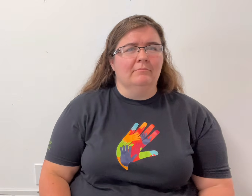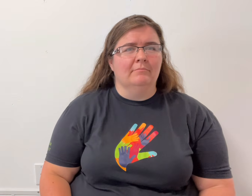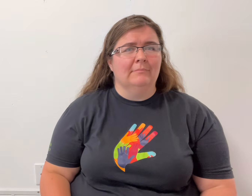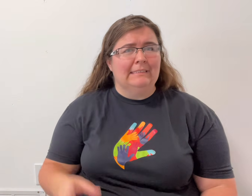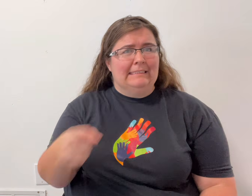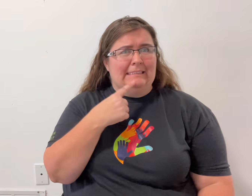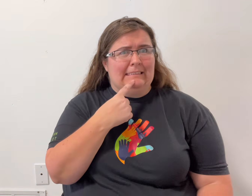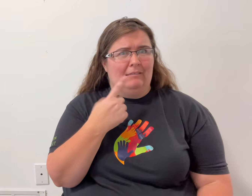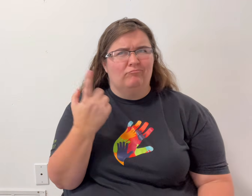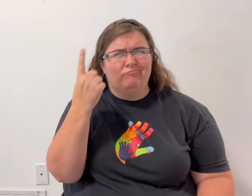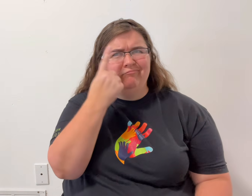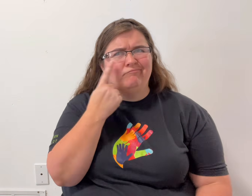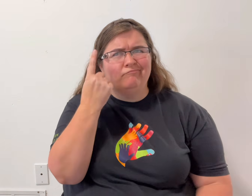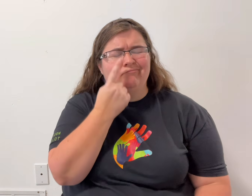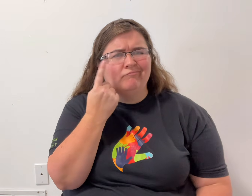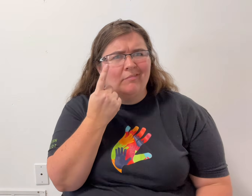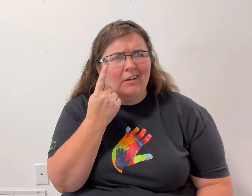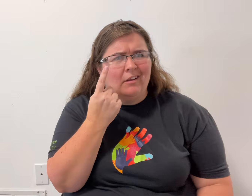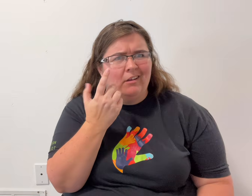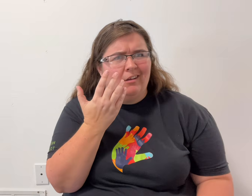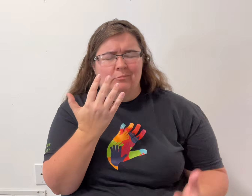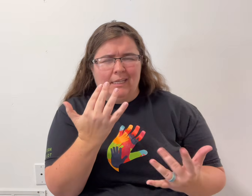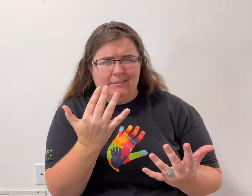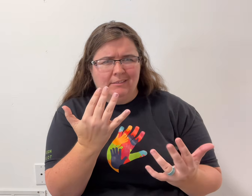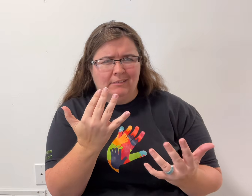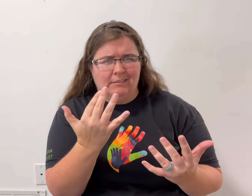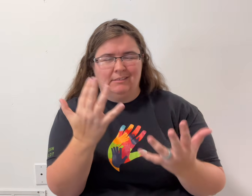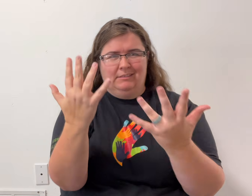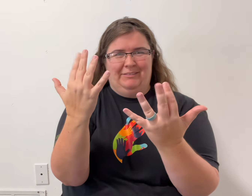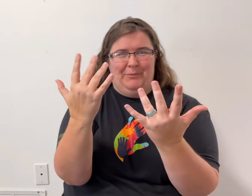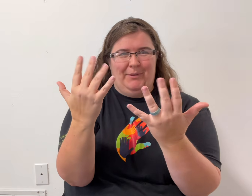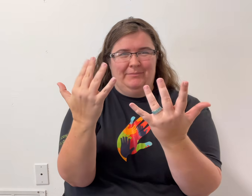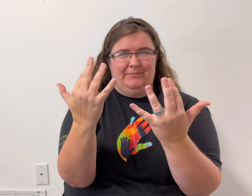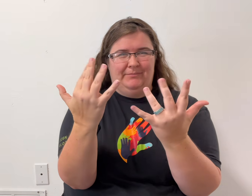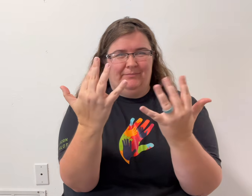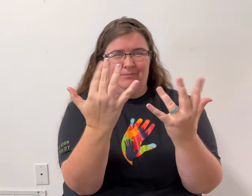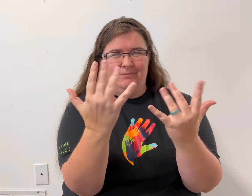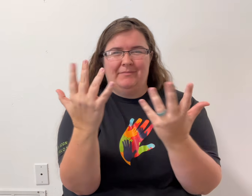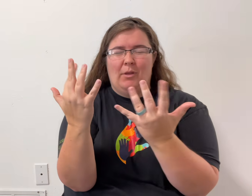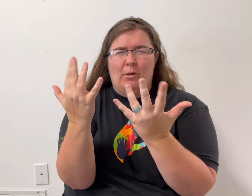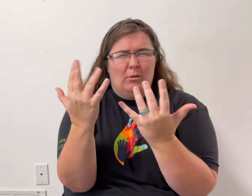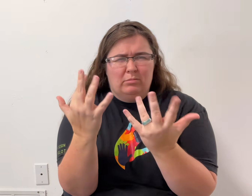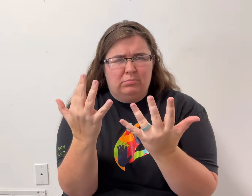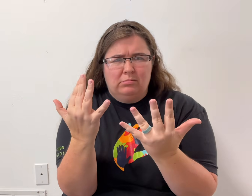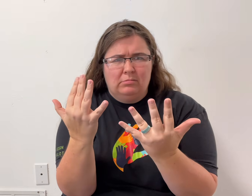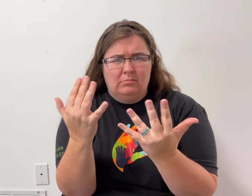She says, "ME WONDERING, 'WAIT'" WAIT